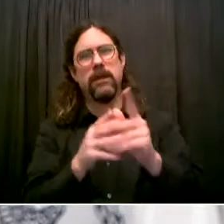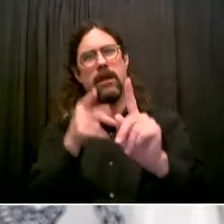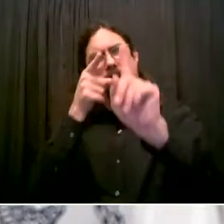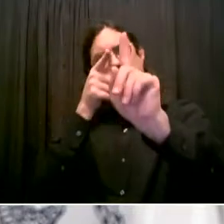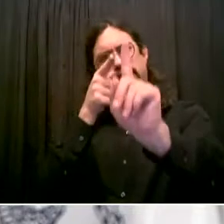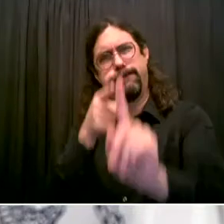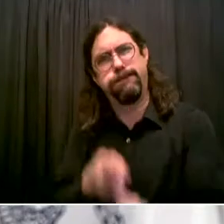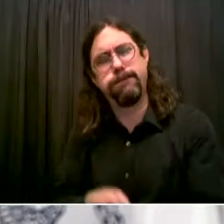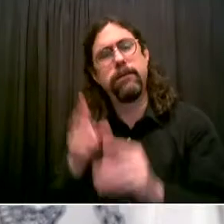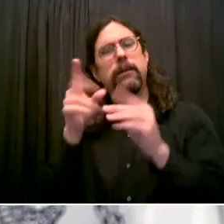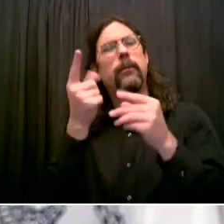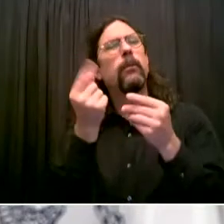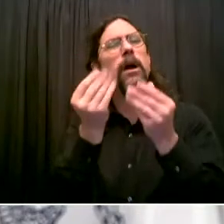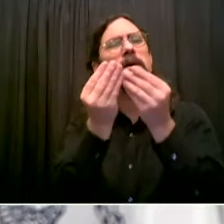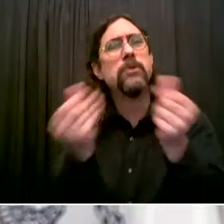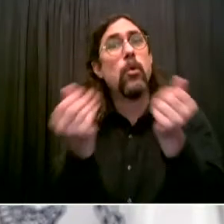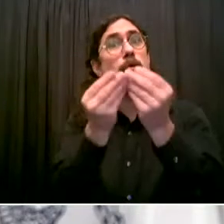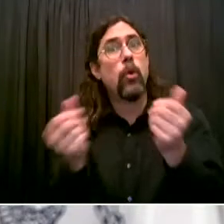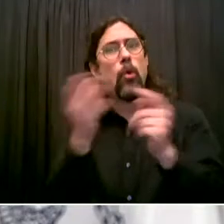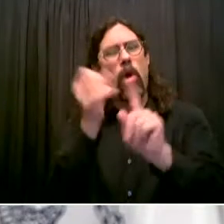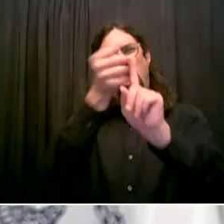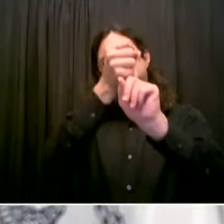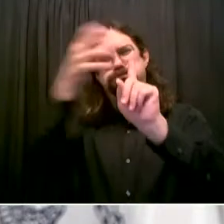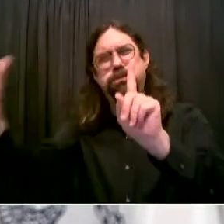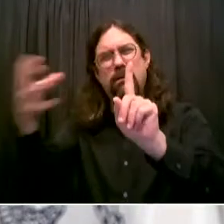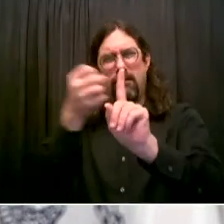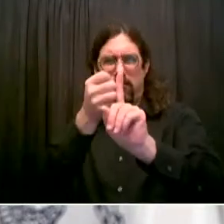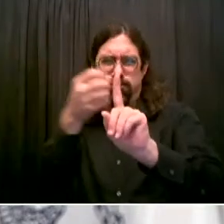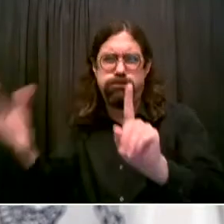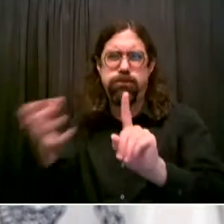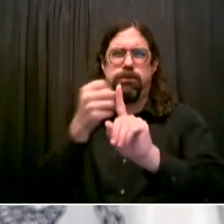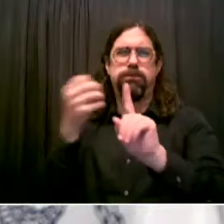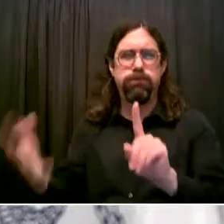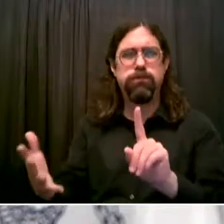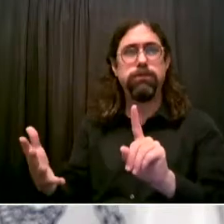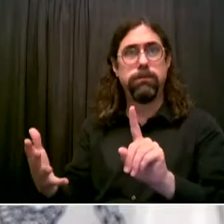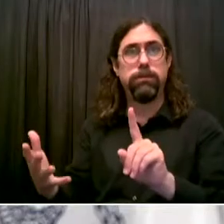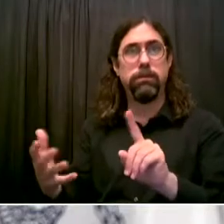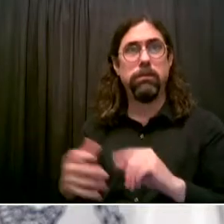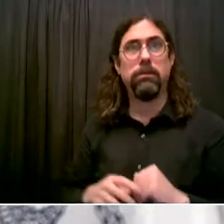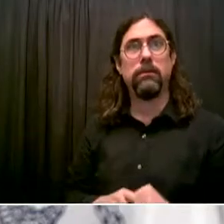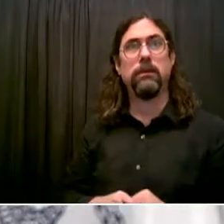THIS EYAR. IT WILL BE THE SPECIFIC SOLUTIONS. IT WILL BE THE ROADMAP TO